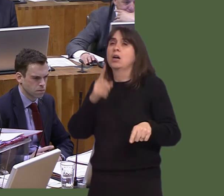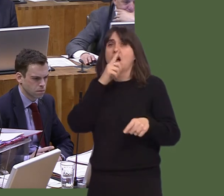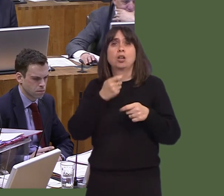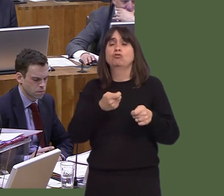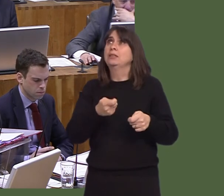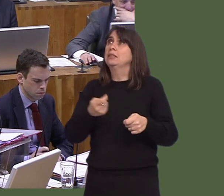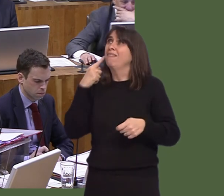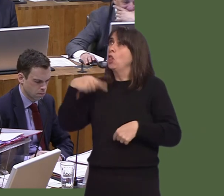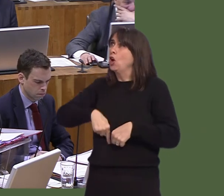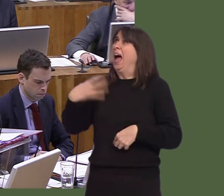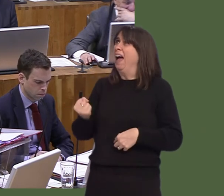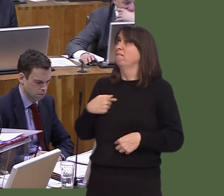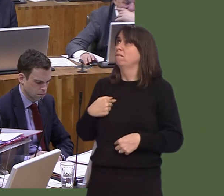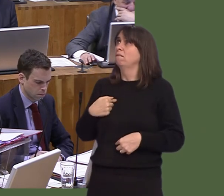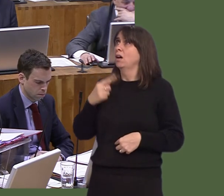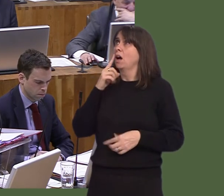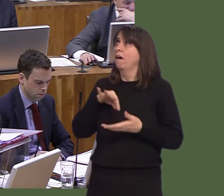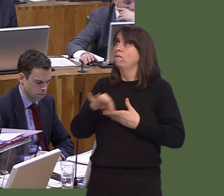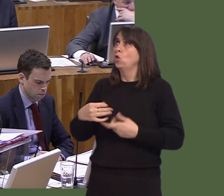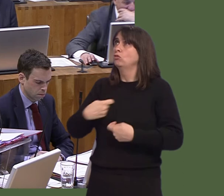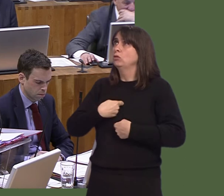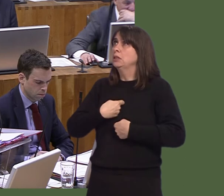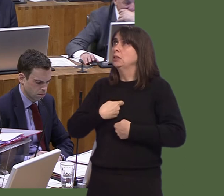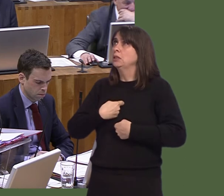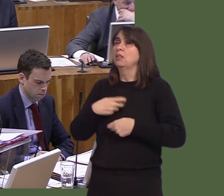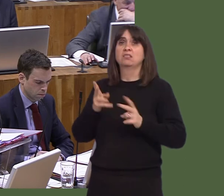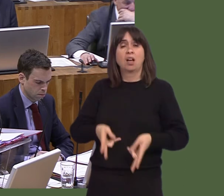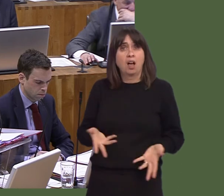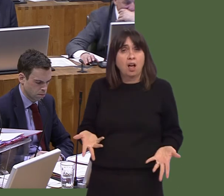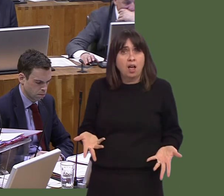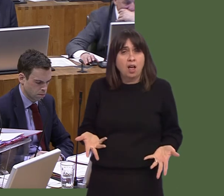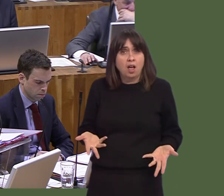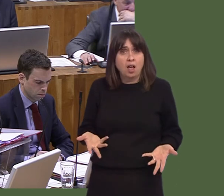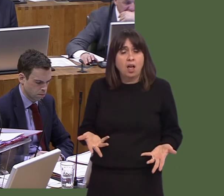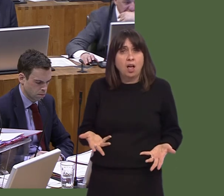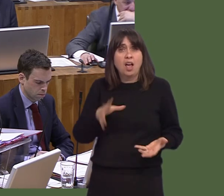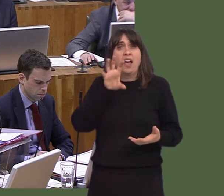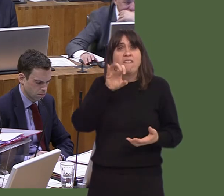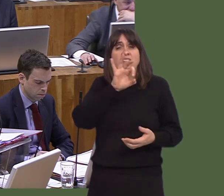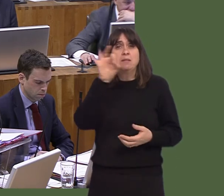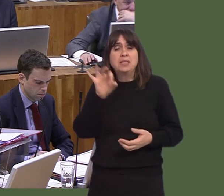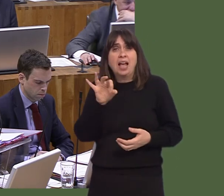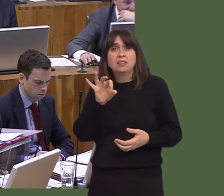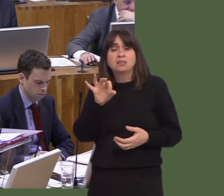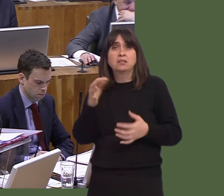We cannot afford to see Wales and the port of Holyhead being excluded from the customs union and not part of the single market.